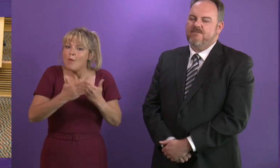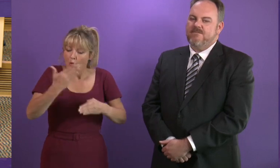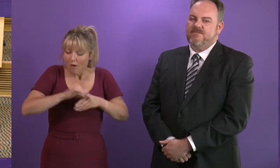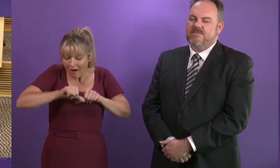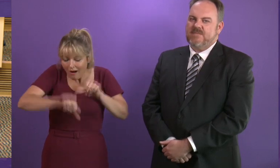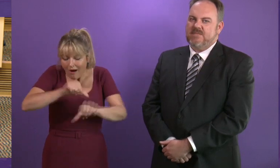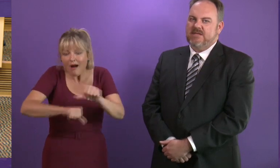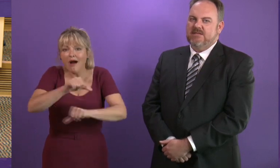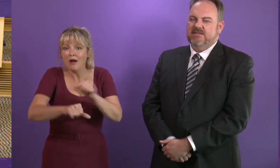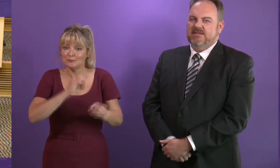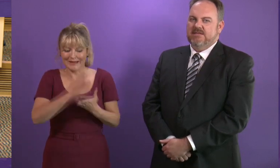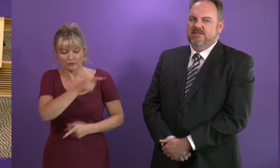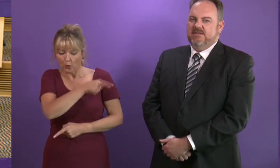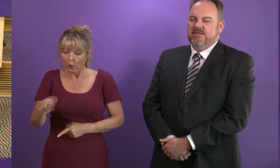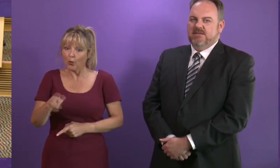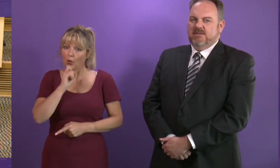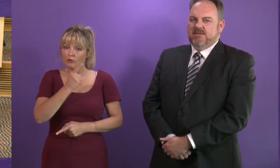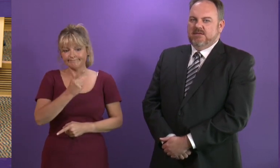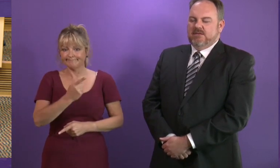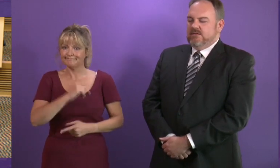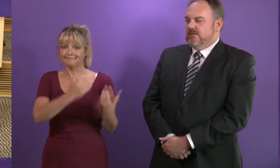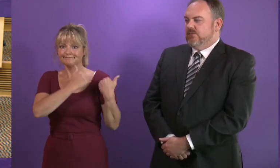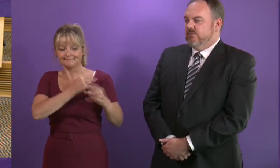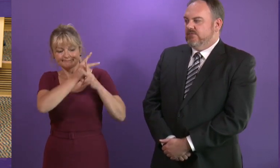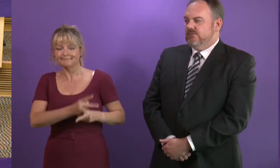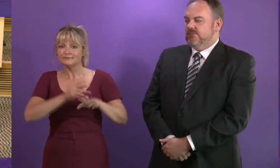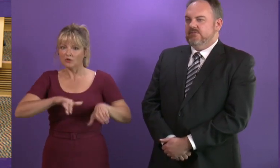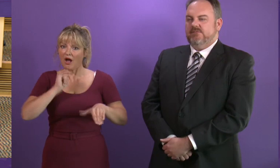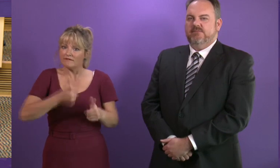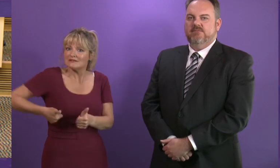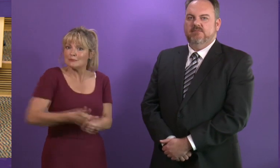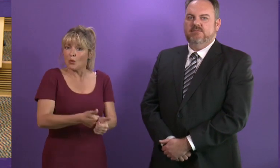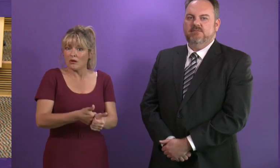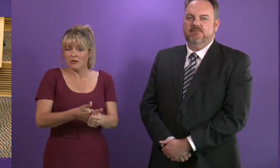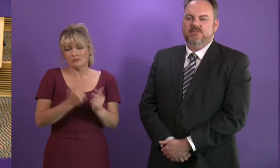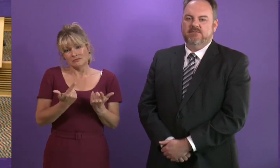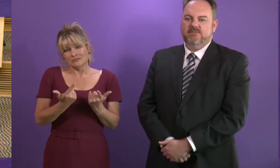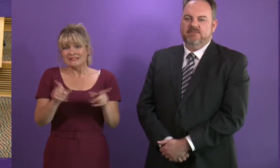as possible. While, of course, not giving up on scrutinising the Government, I hope